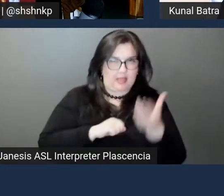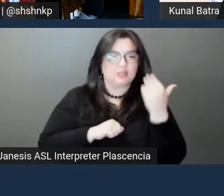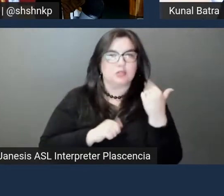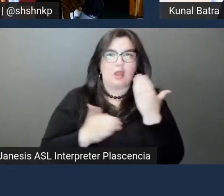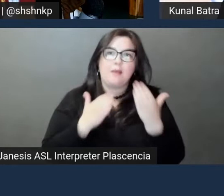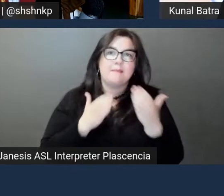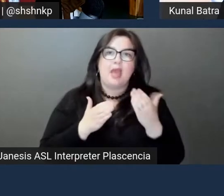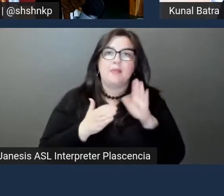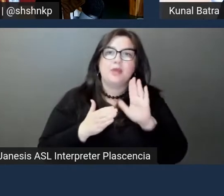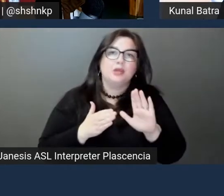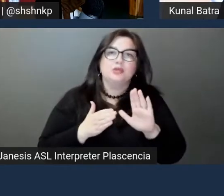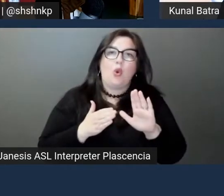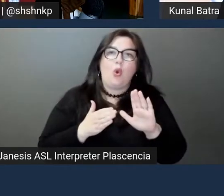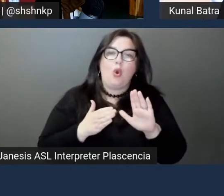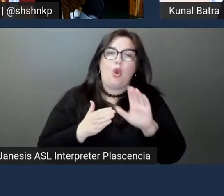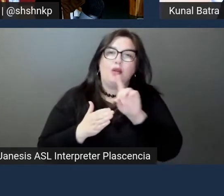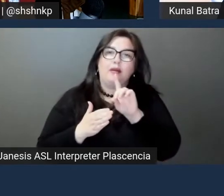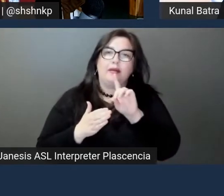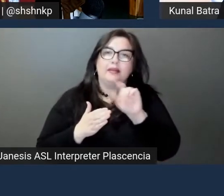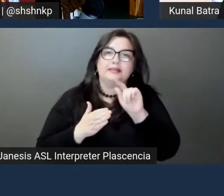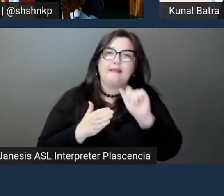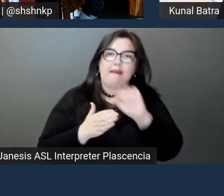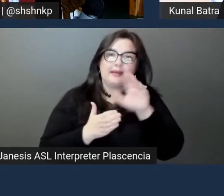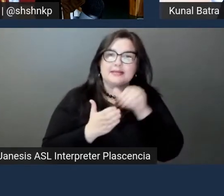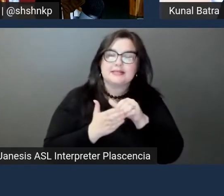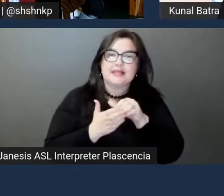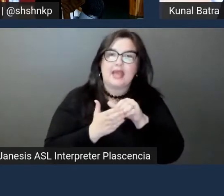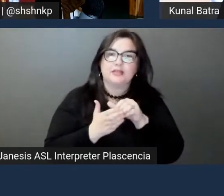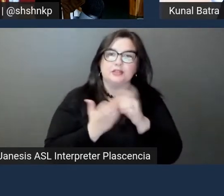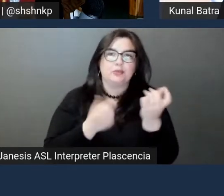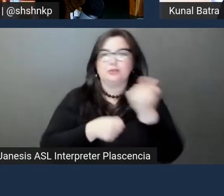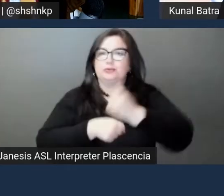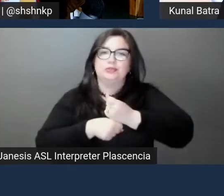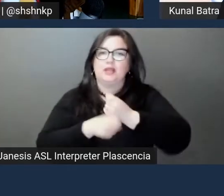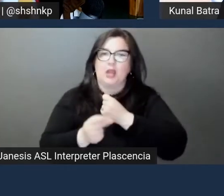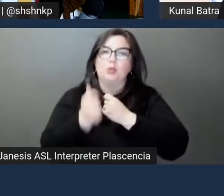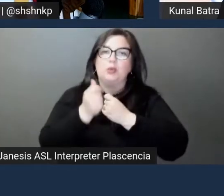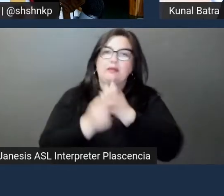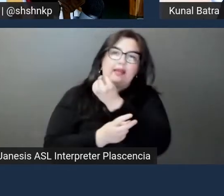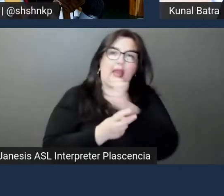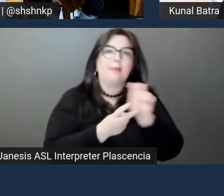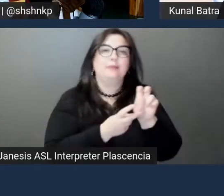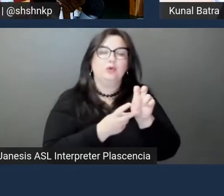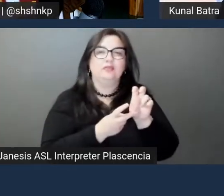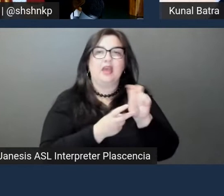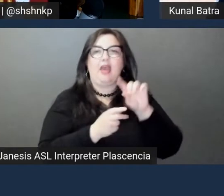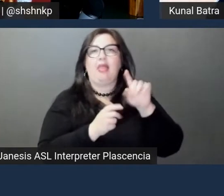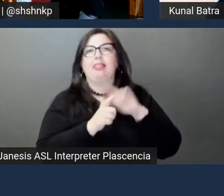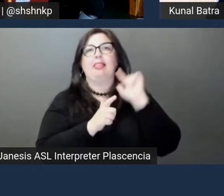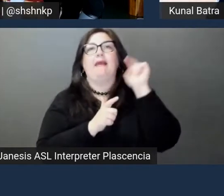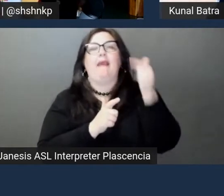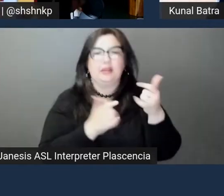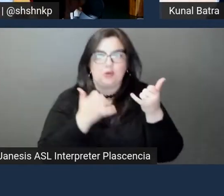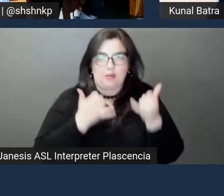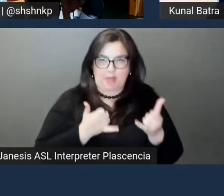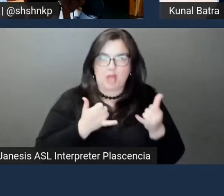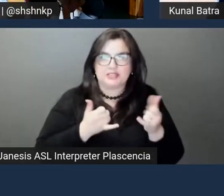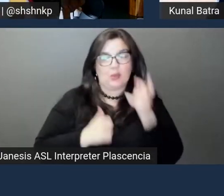your data center very quickly and just move first and then modernize later on. And we see a bunch of our customers to that too.